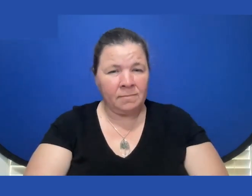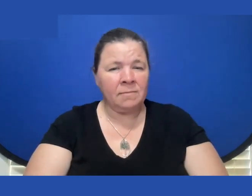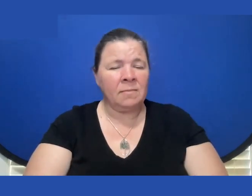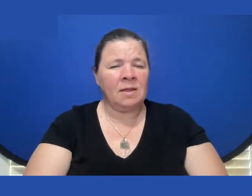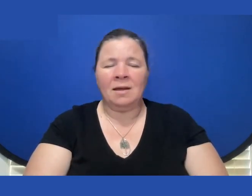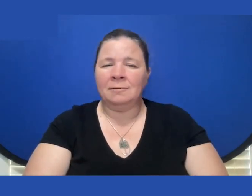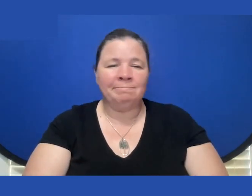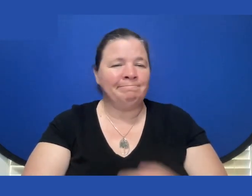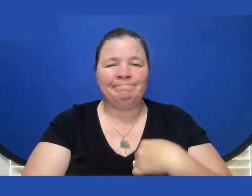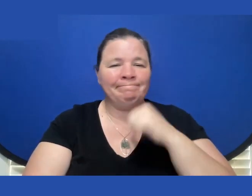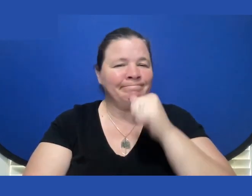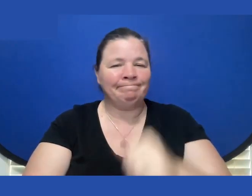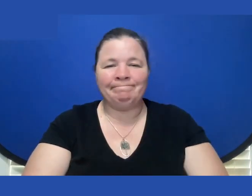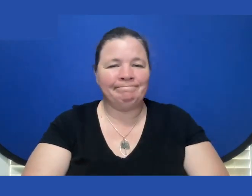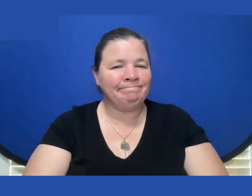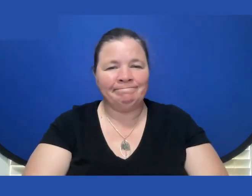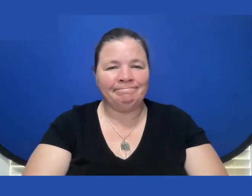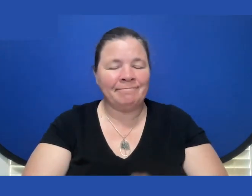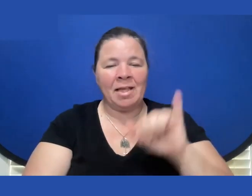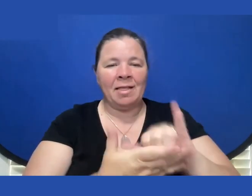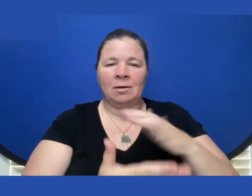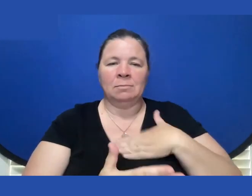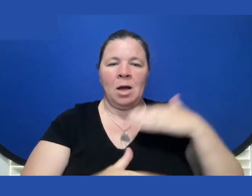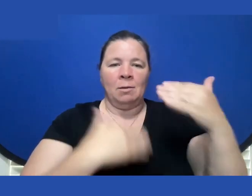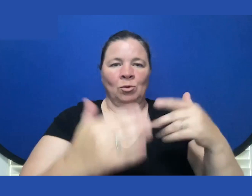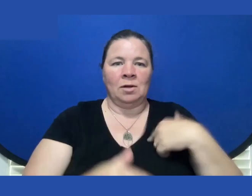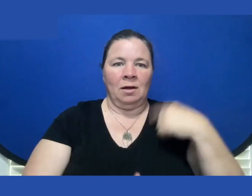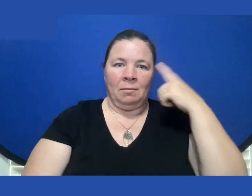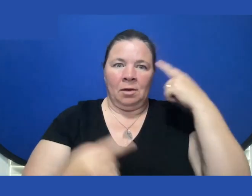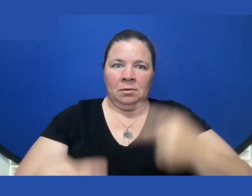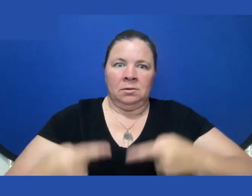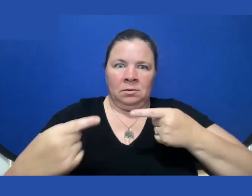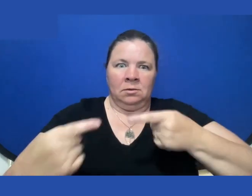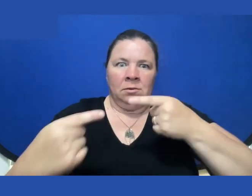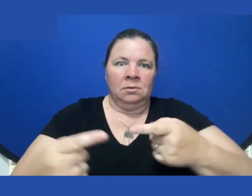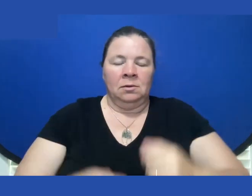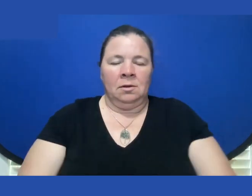I had not. That was the process, so. And that was daunting too. I remember looking at, you know,